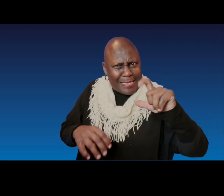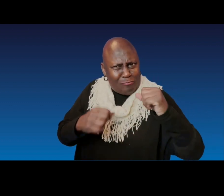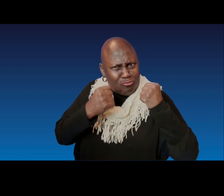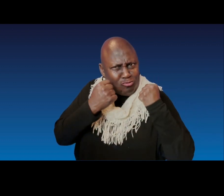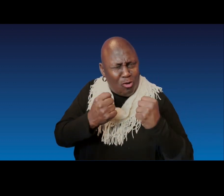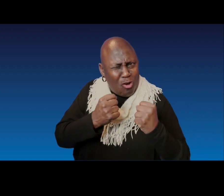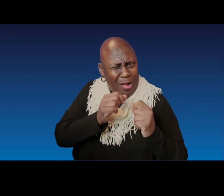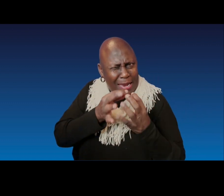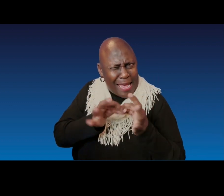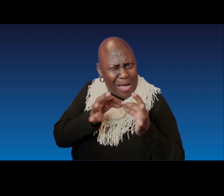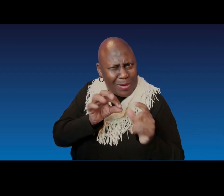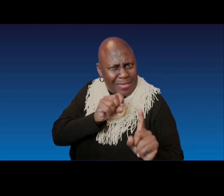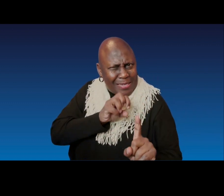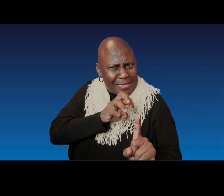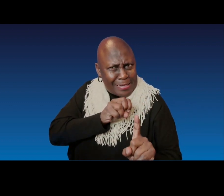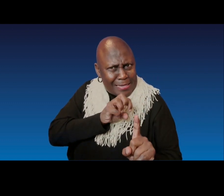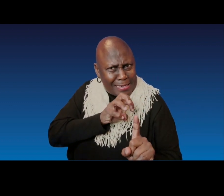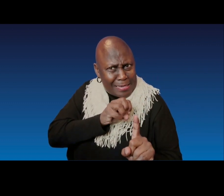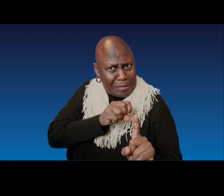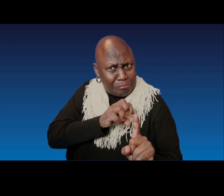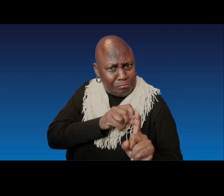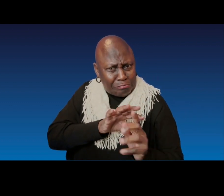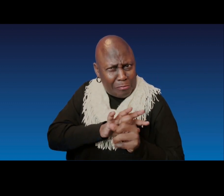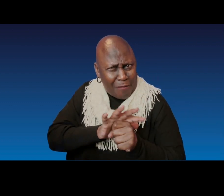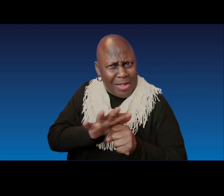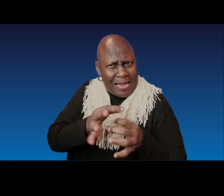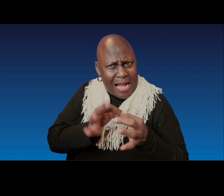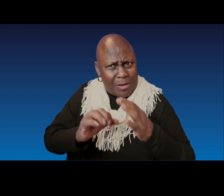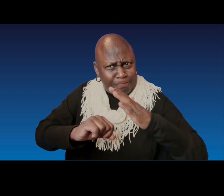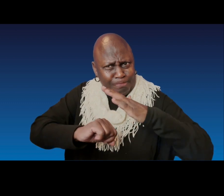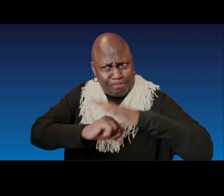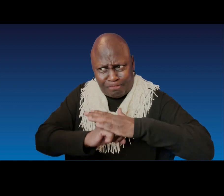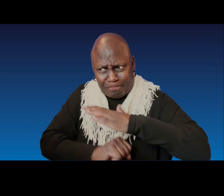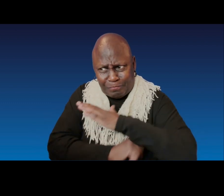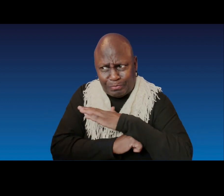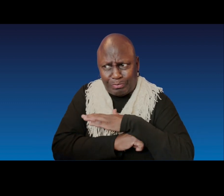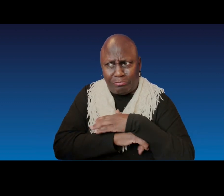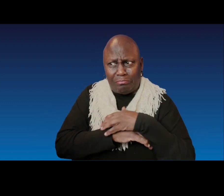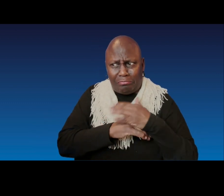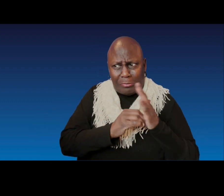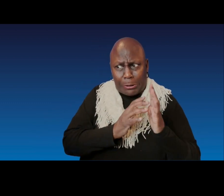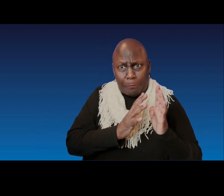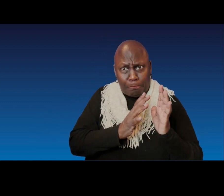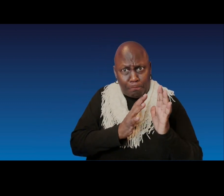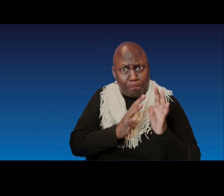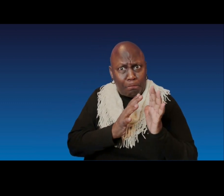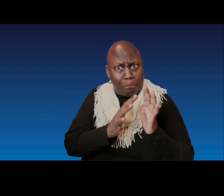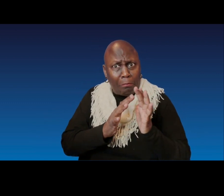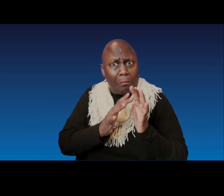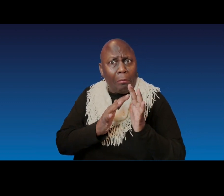So provide more language. As you can see here in the blue area,